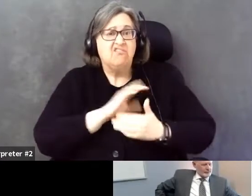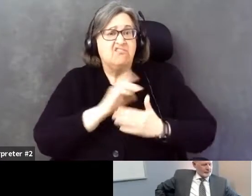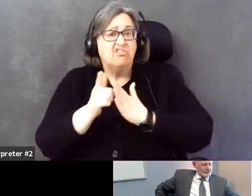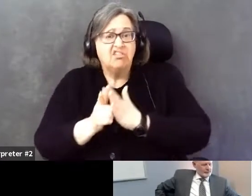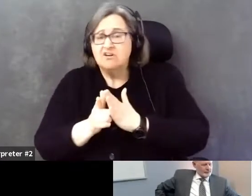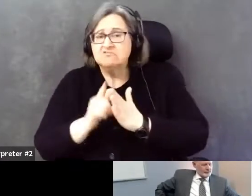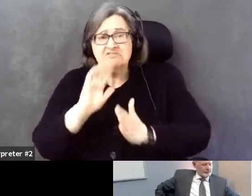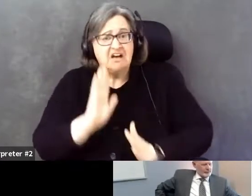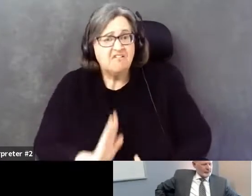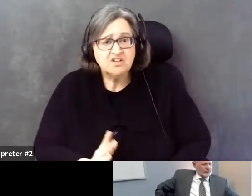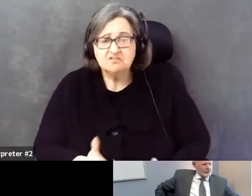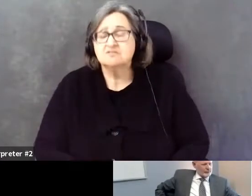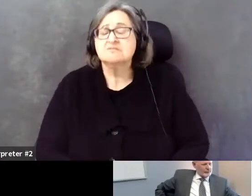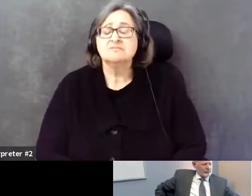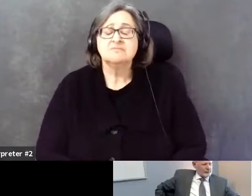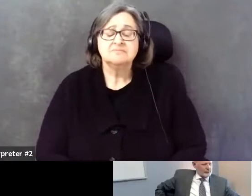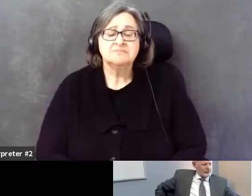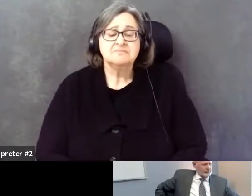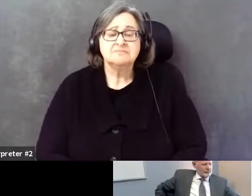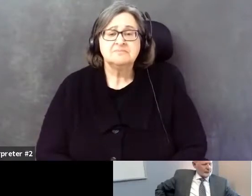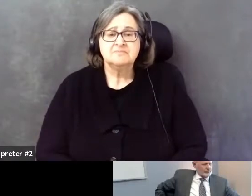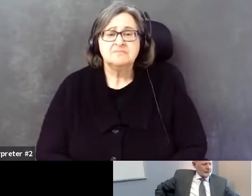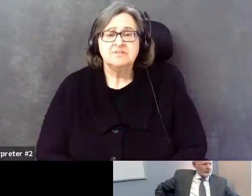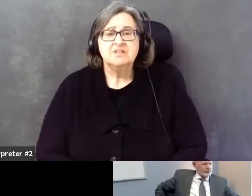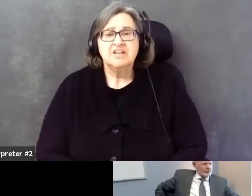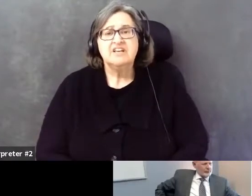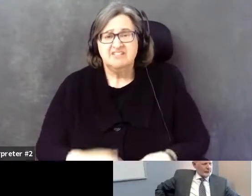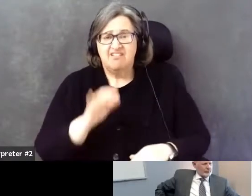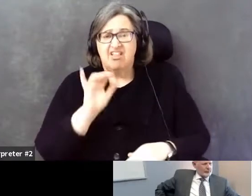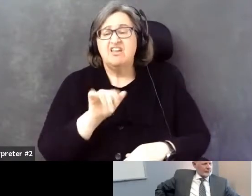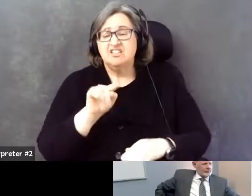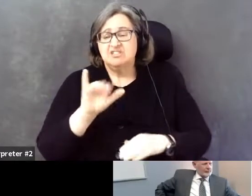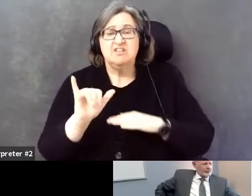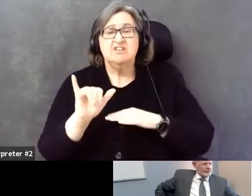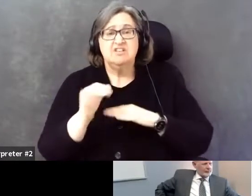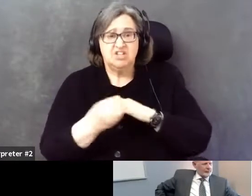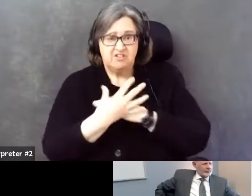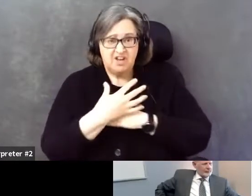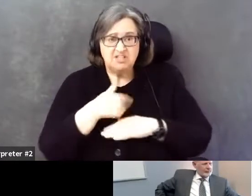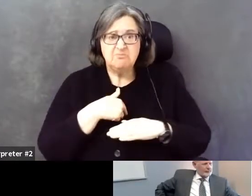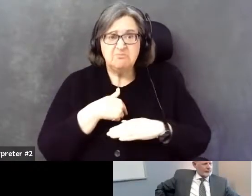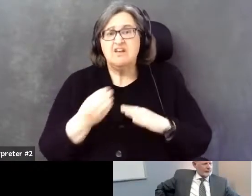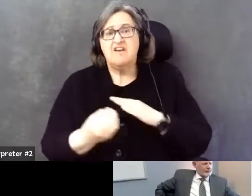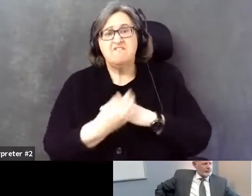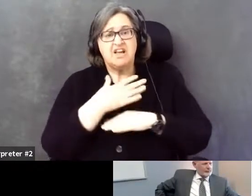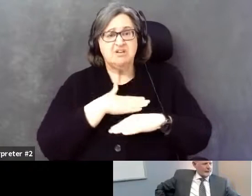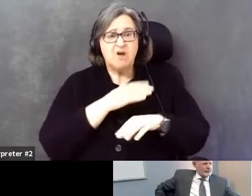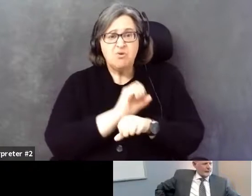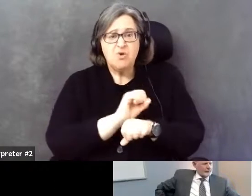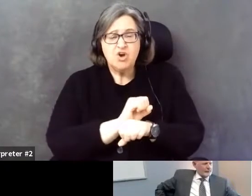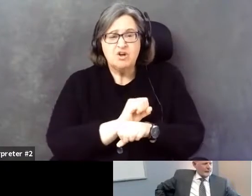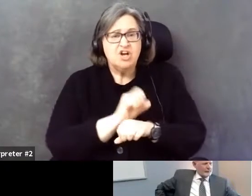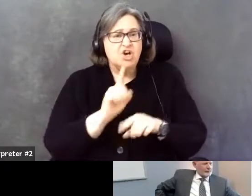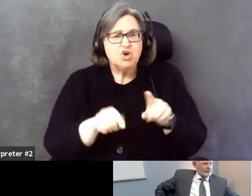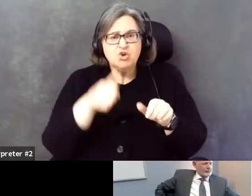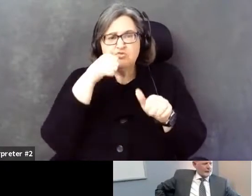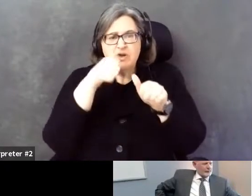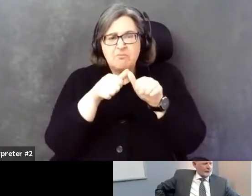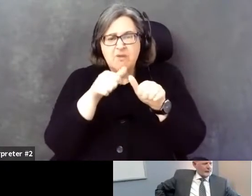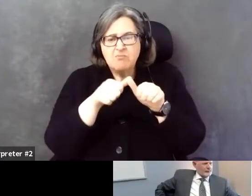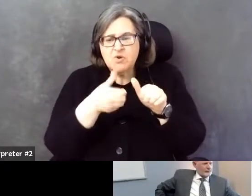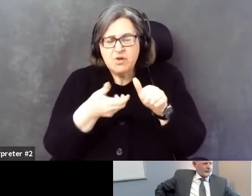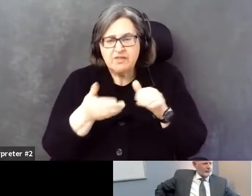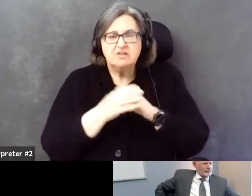that's how it affected me and it affected my work with memory problems. I still have